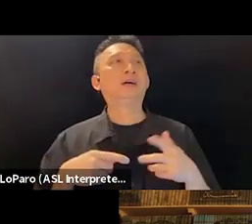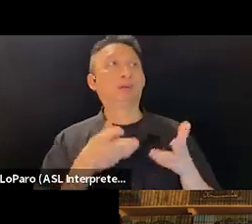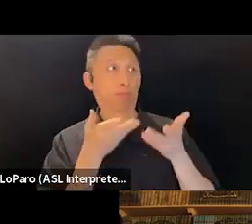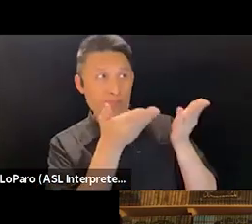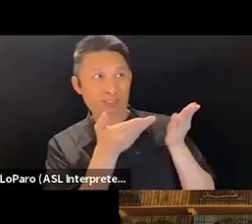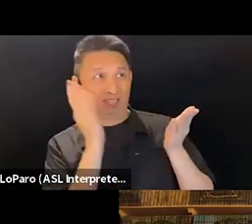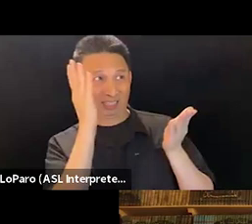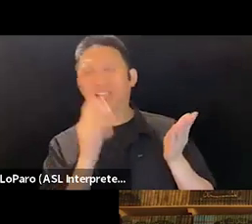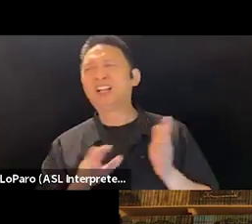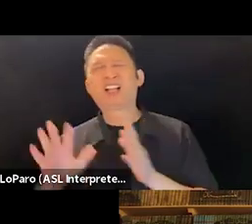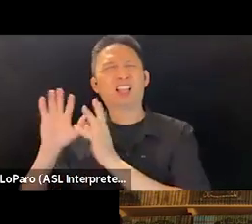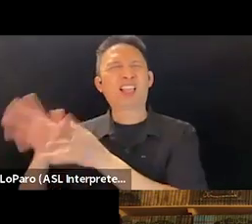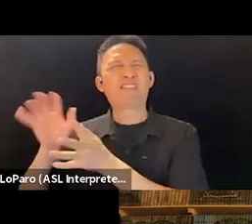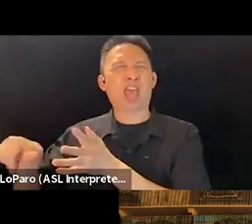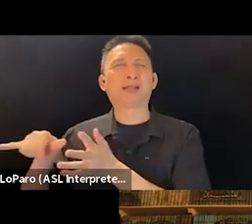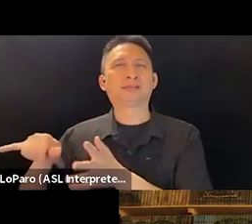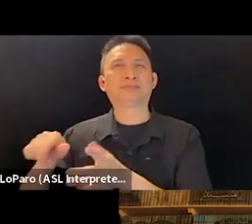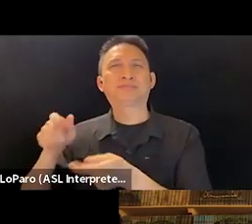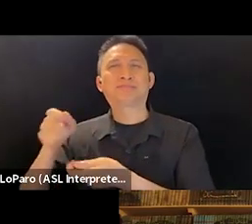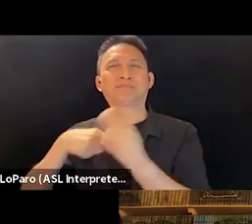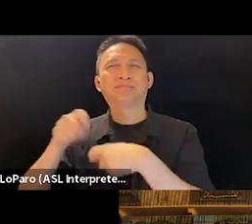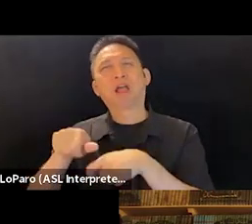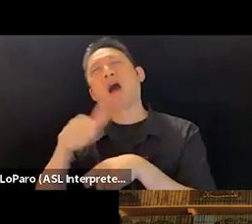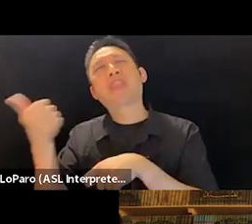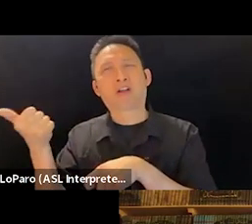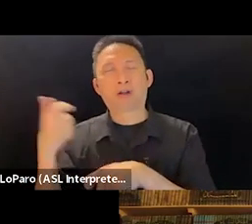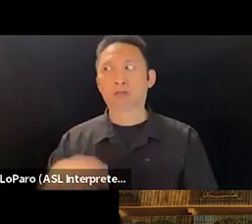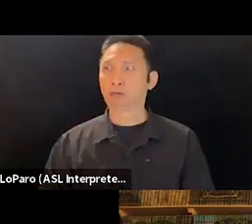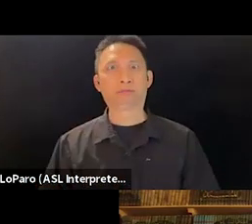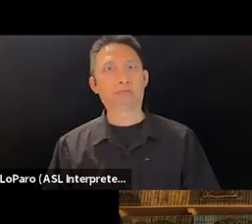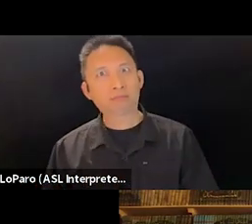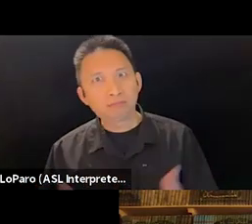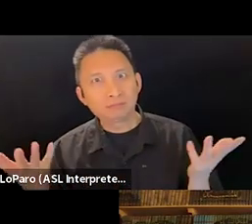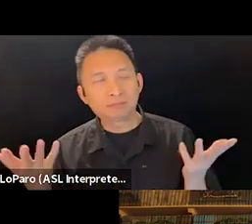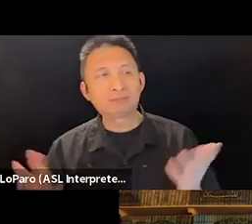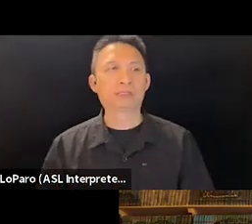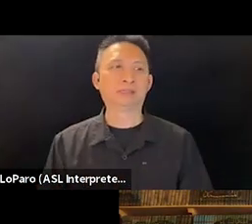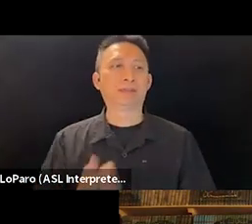do something else. When I became a broadcaster and beginning to work